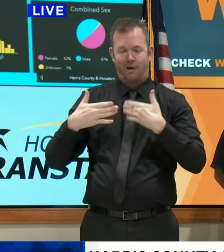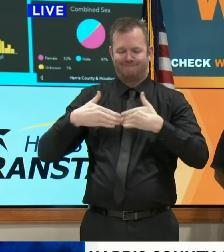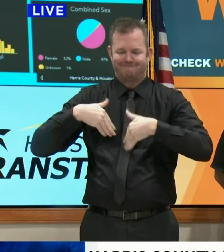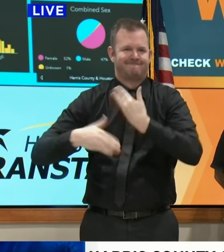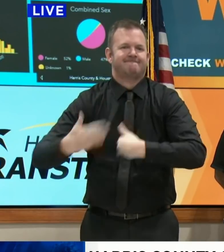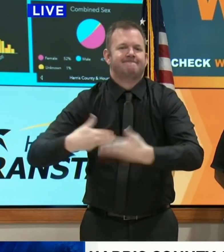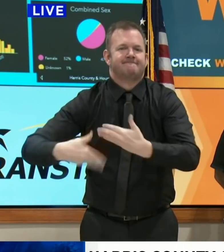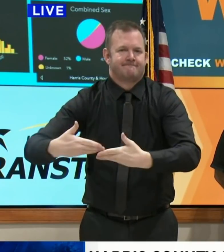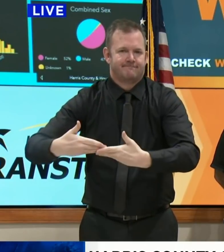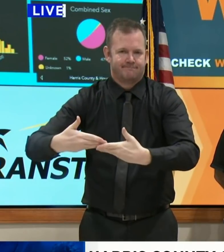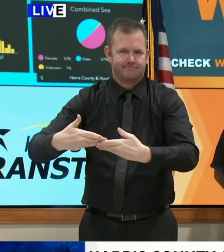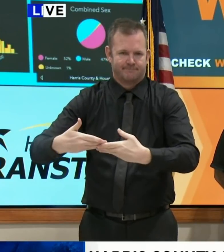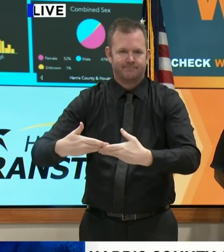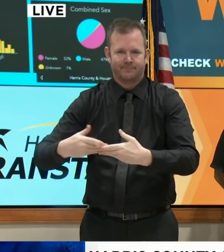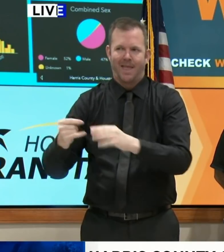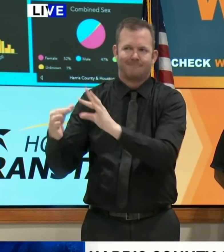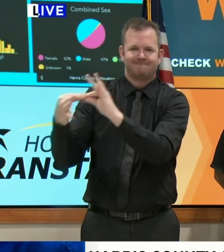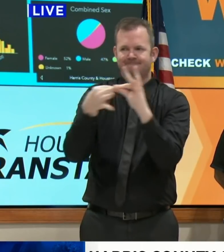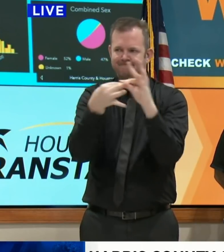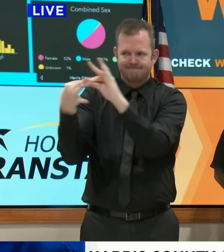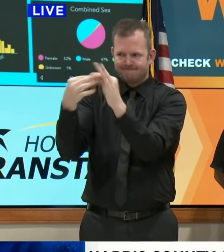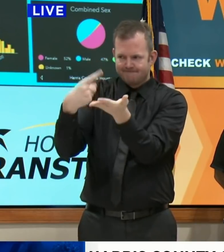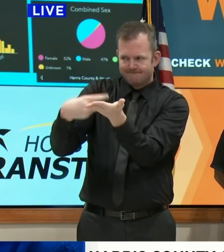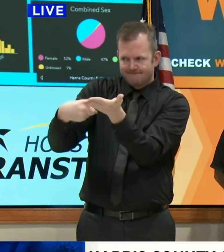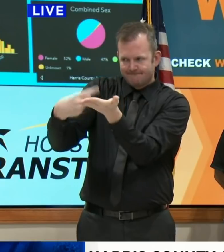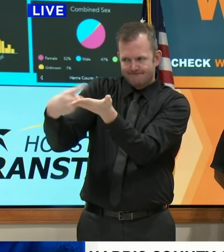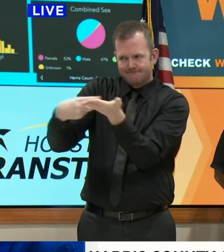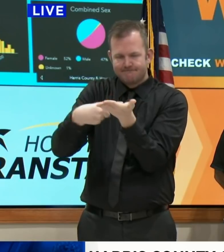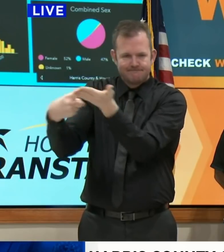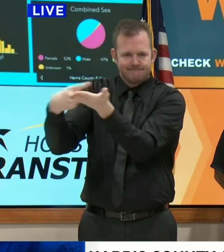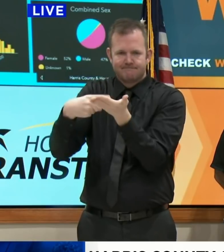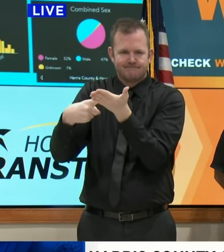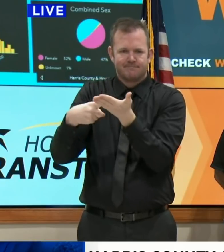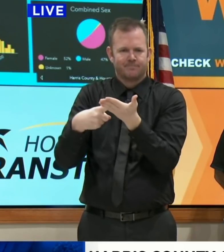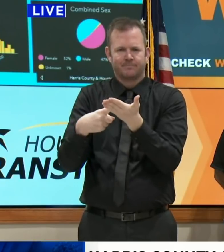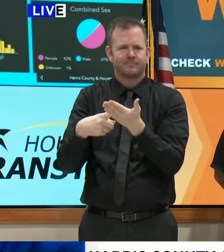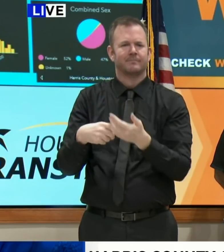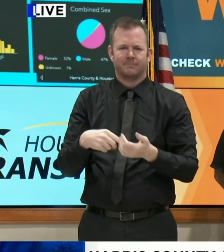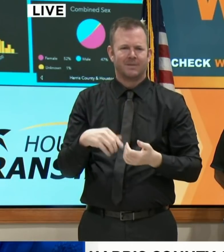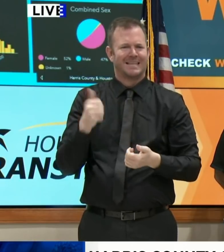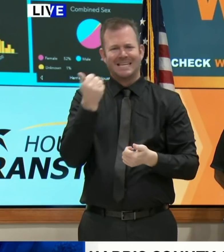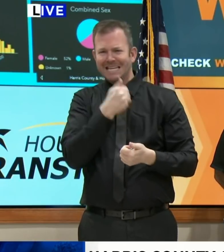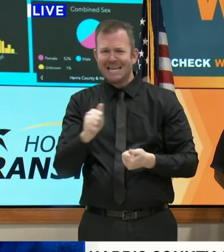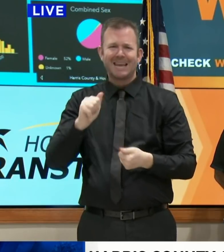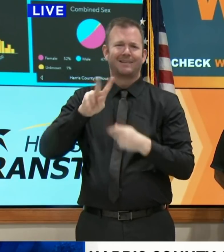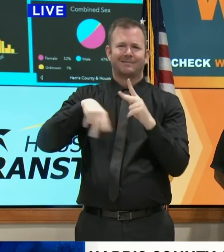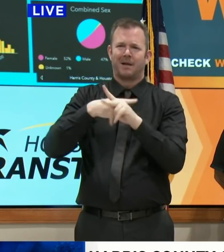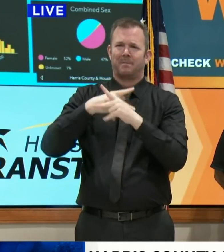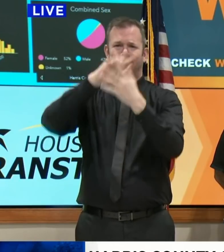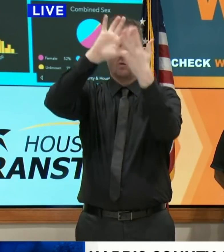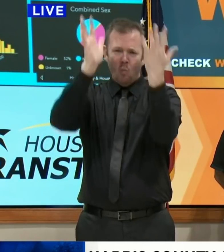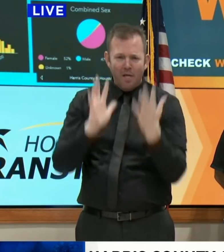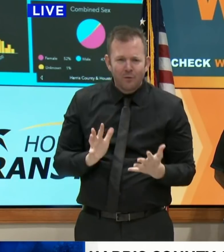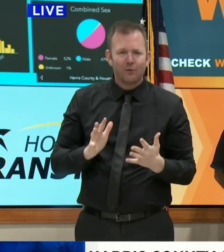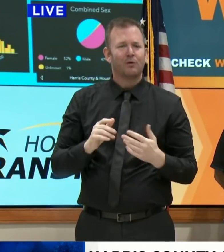make sure that are relief and our recovery is in who’s safe our recovery is in who’s safe that it stopped, that it stopped, and that it is coordinated